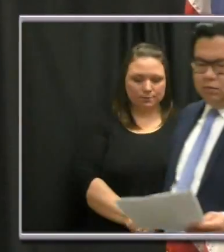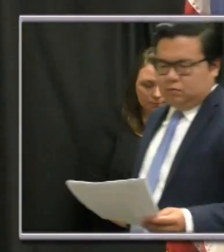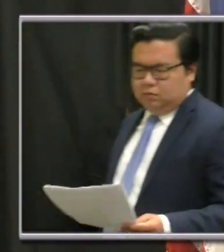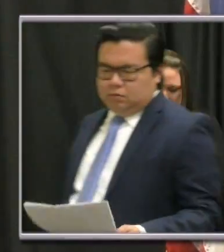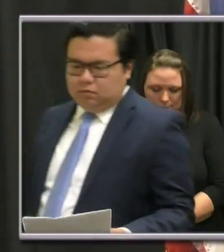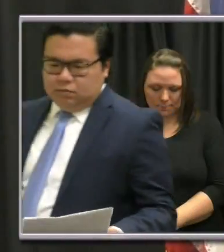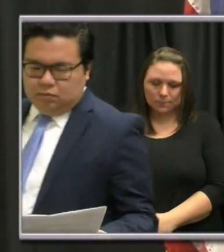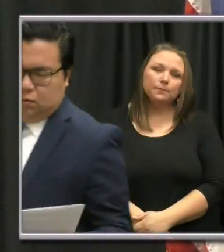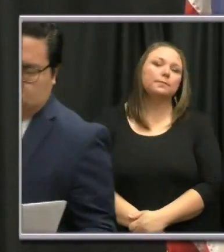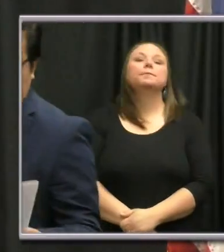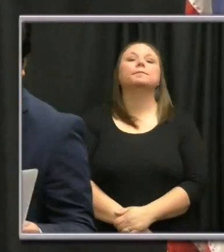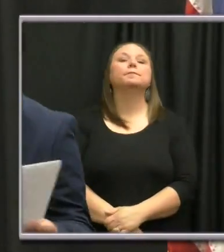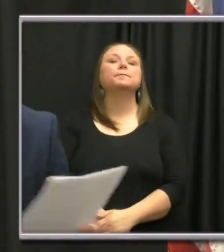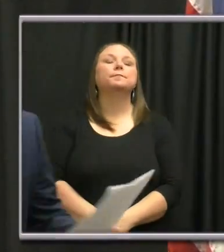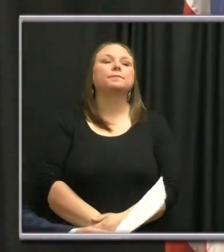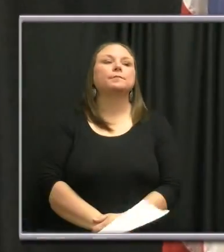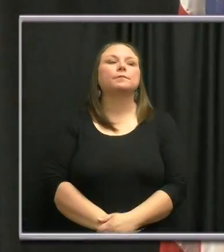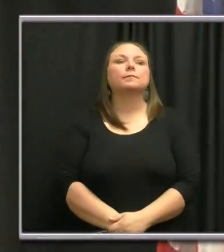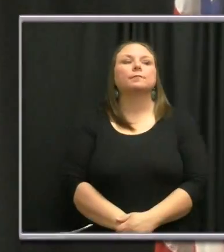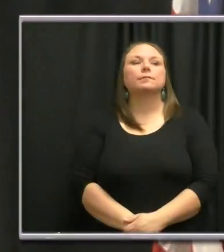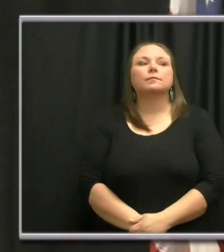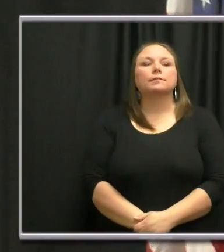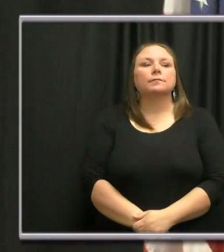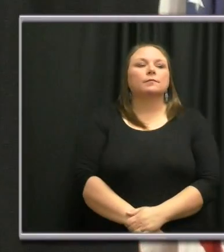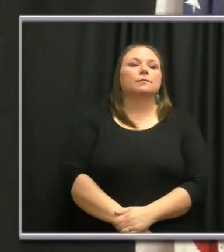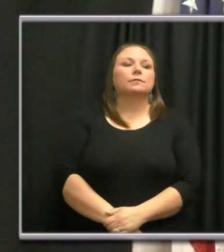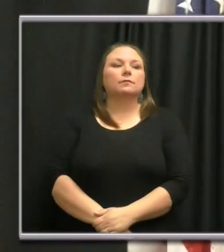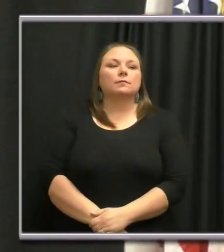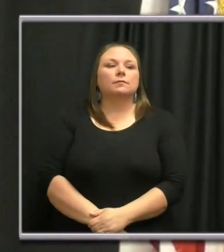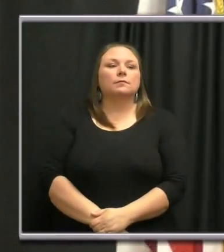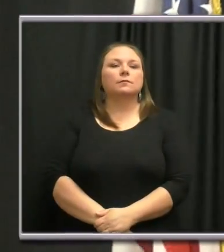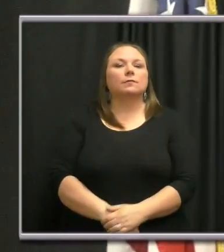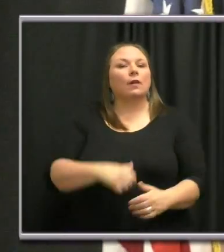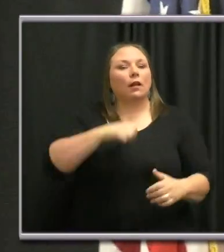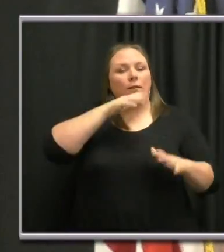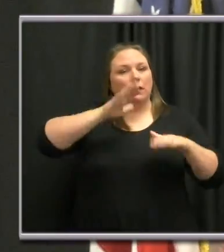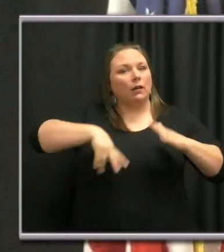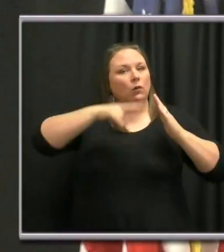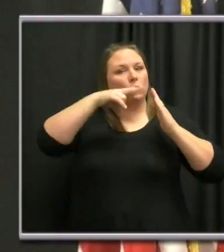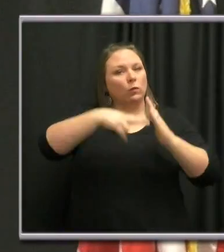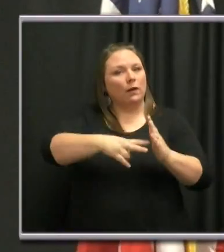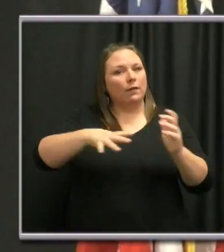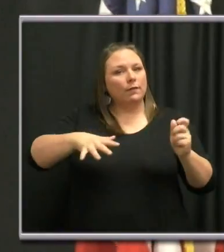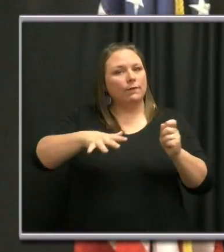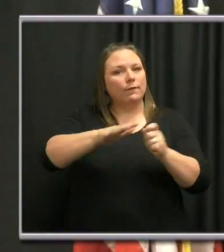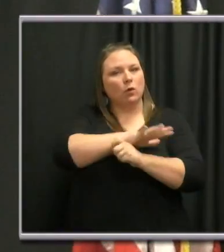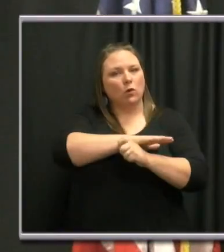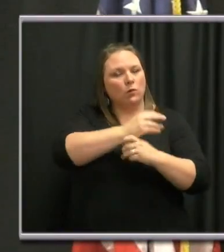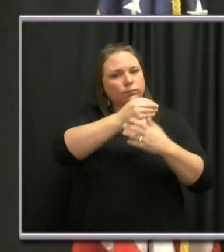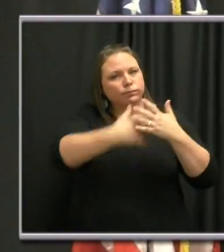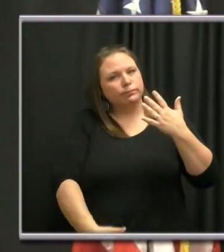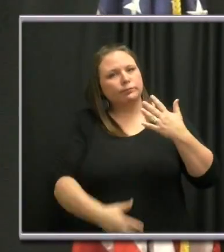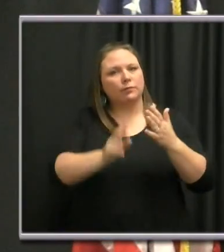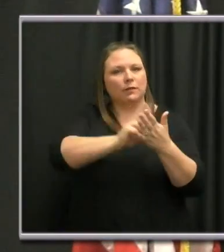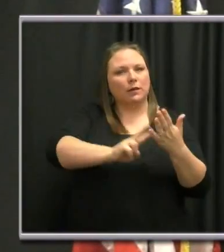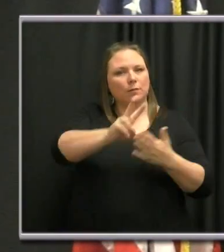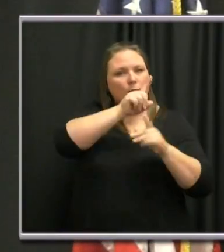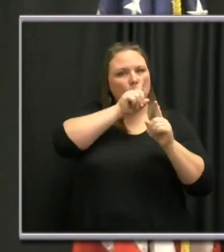WILL BE MADE. THANK YOU. THE STORE WITHOUT YOUNGER. THANK YOU I HAVE NOT- READ THE